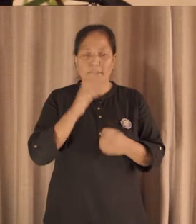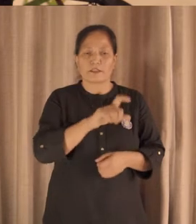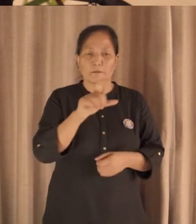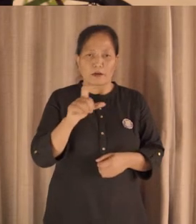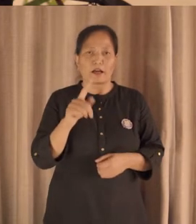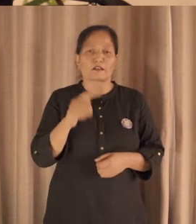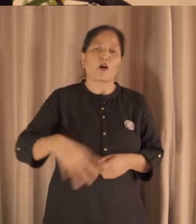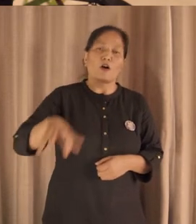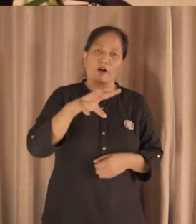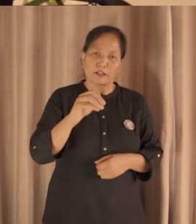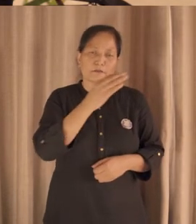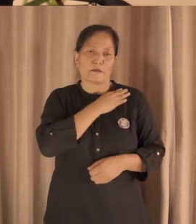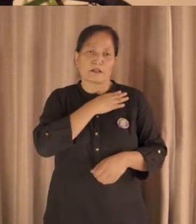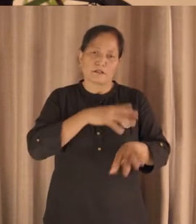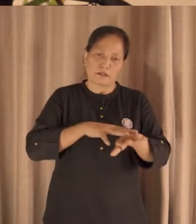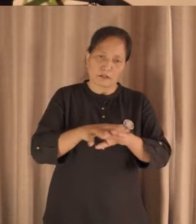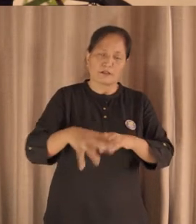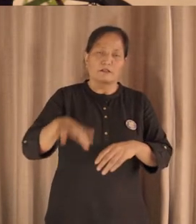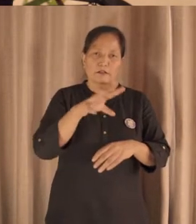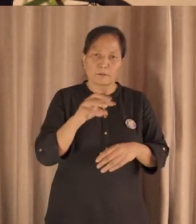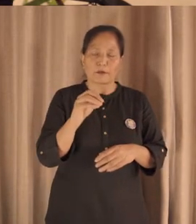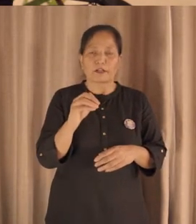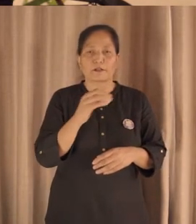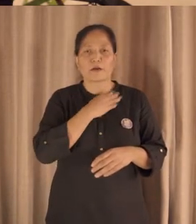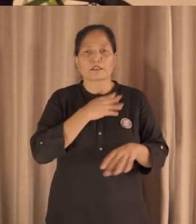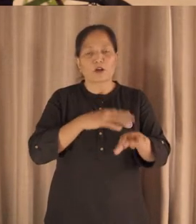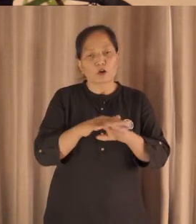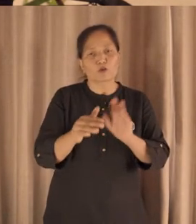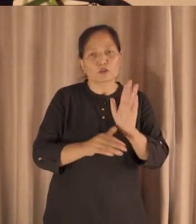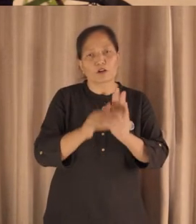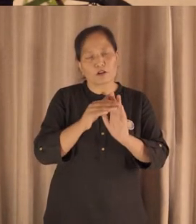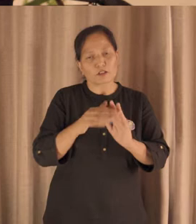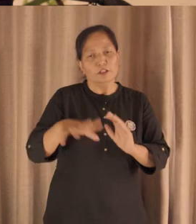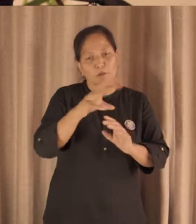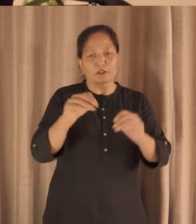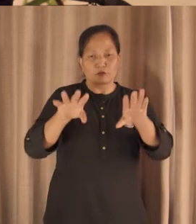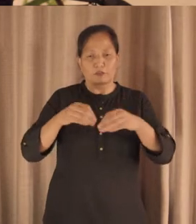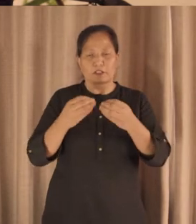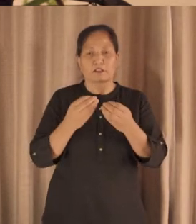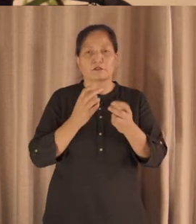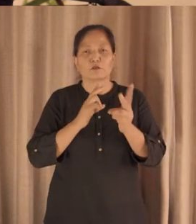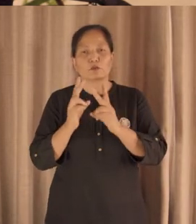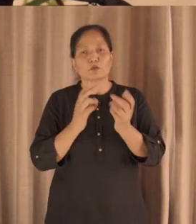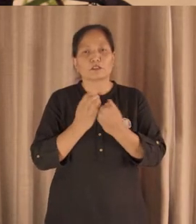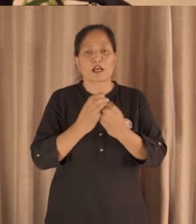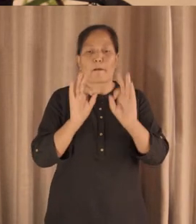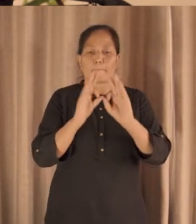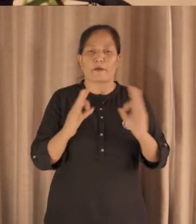attitude towards the oppressed and the minority or the LGBTQI have changed. So, it is not